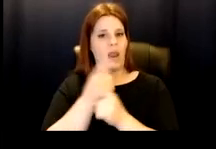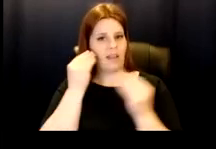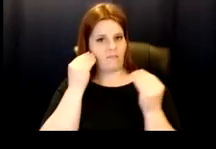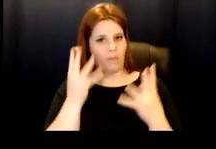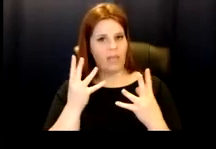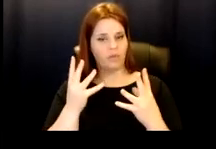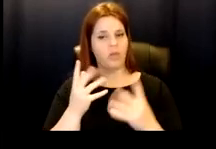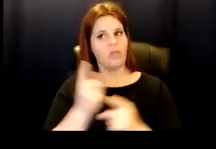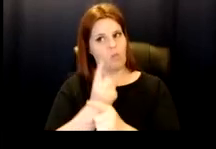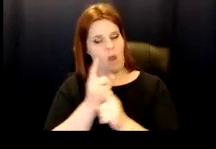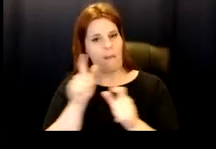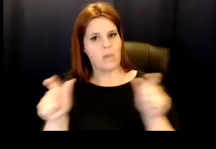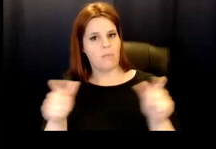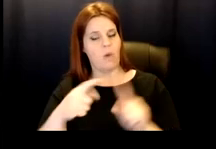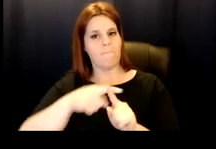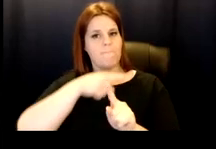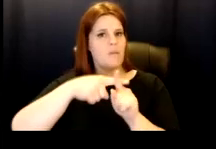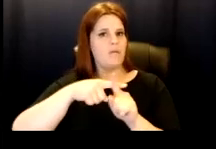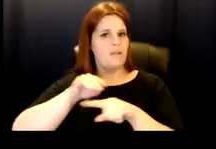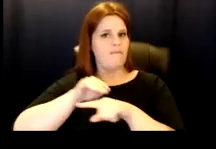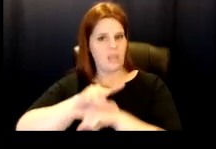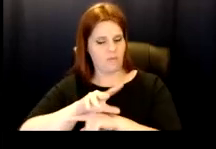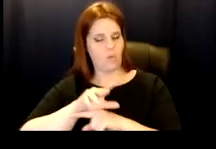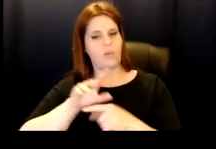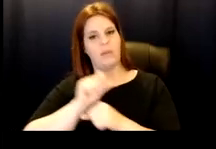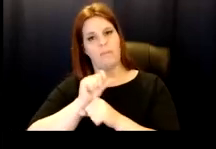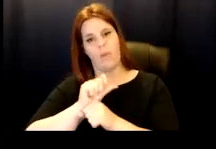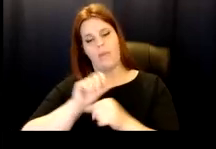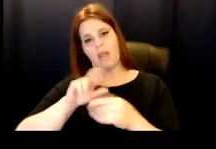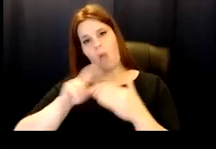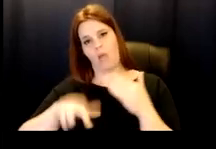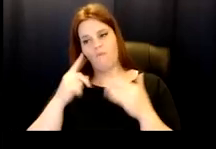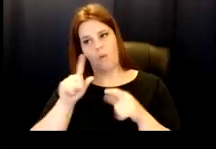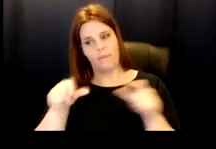people positive reinforcement and employment outcomes for people with disabilities. And